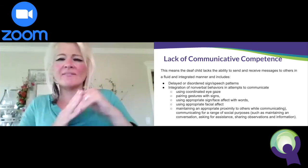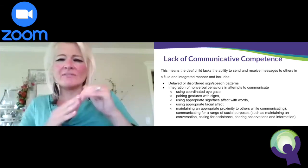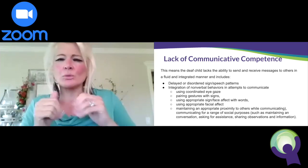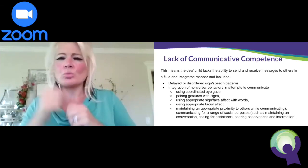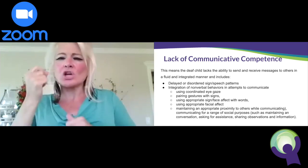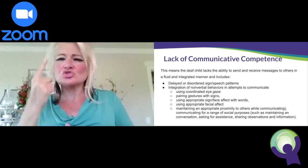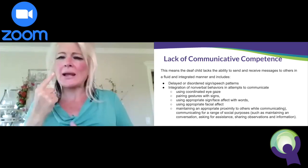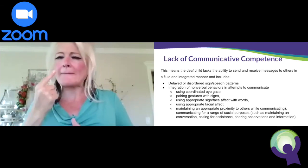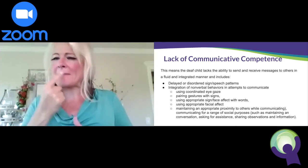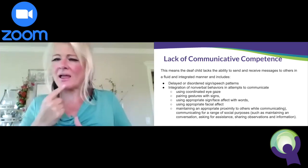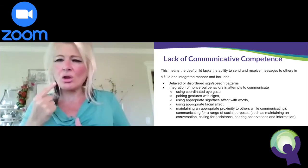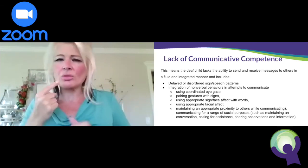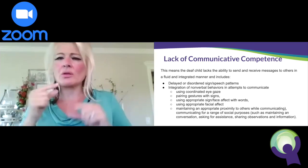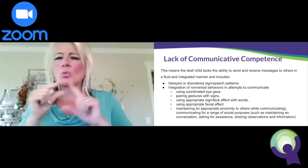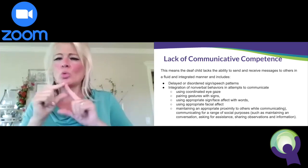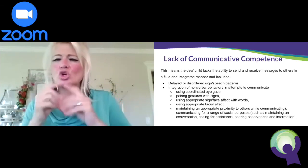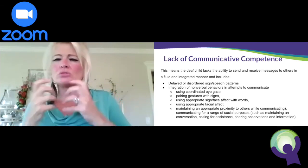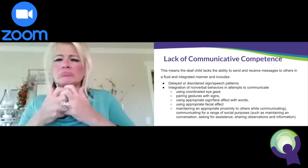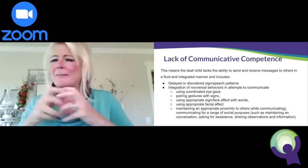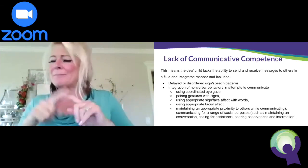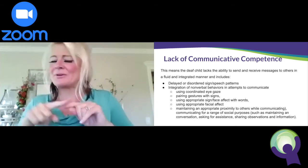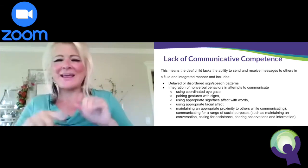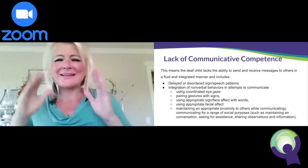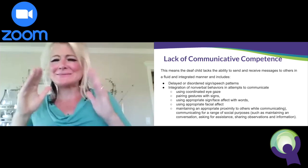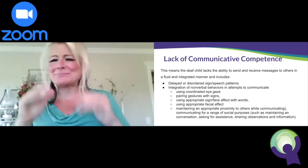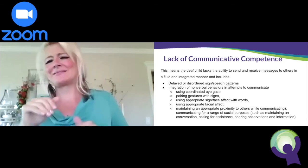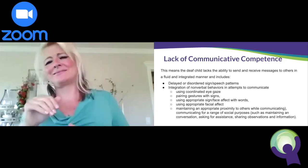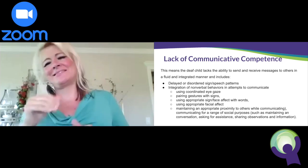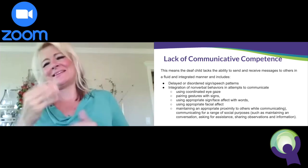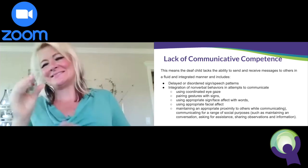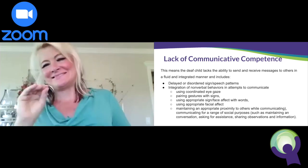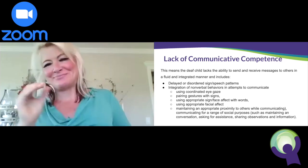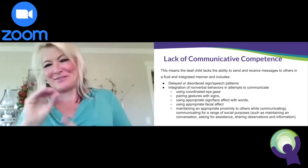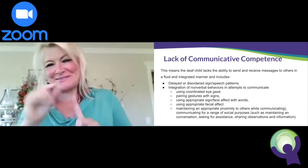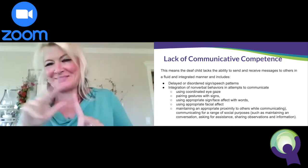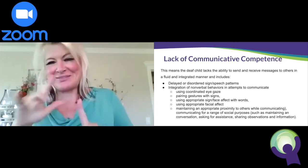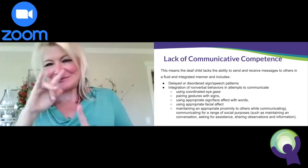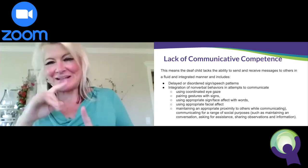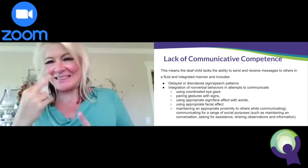pick up a communications ability. As they grow, as they develop, but again